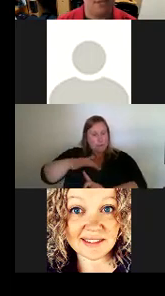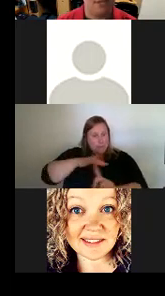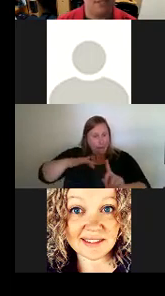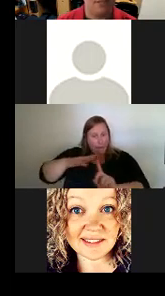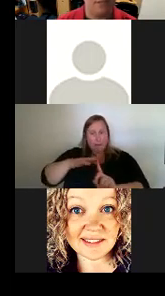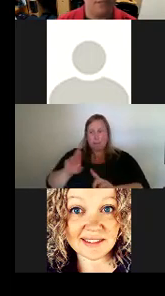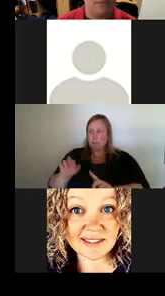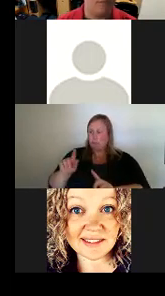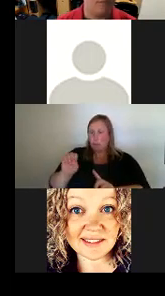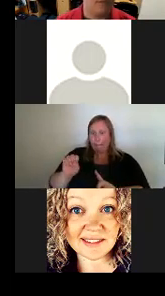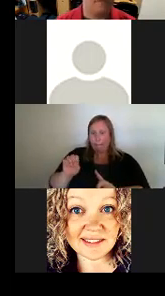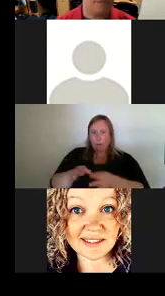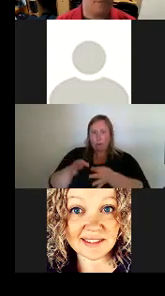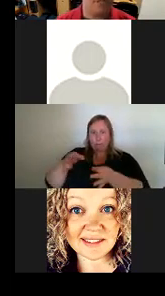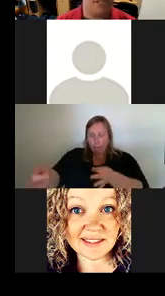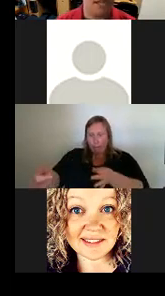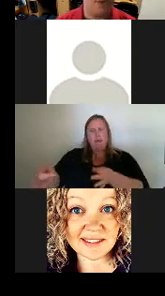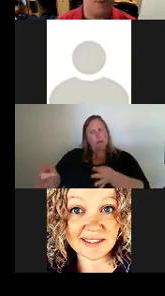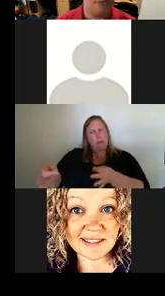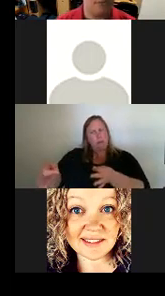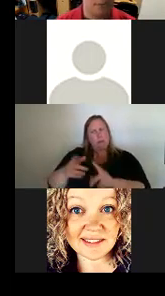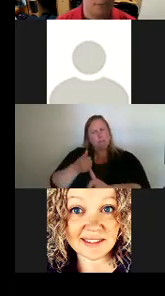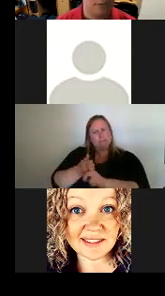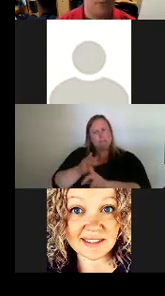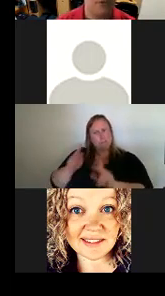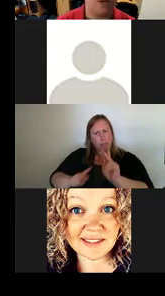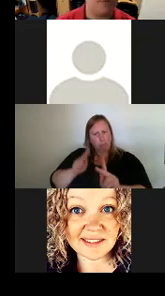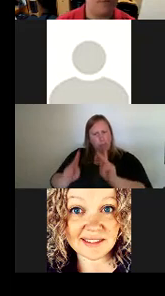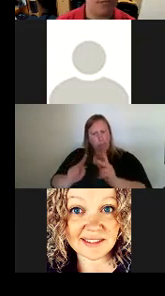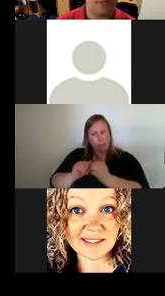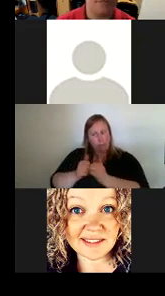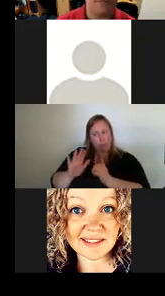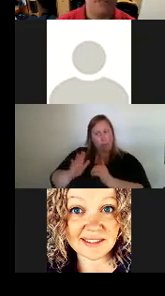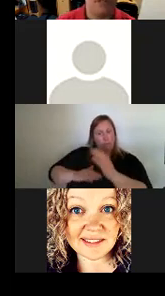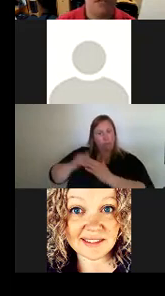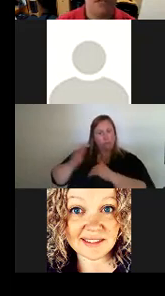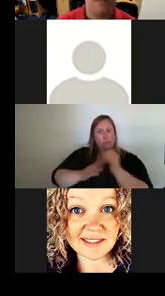THAT COULD MAKE A BIG DIFFERENCE FOR PEOPLE IN THEIR COMFORT FOR TYPING.